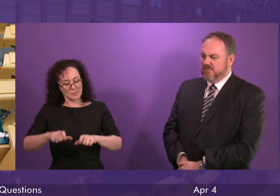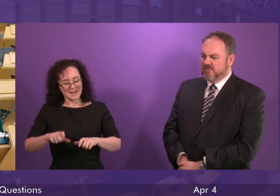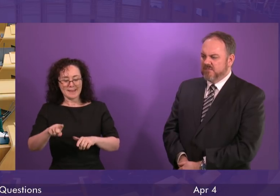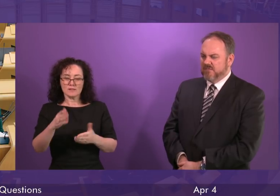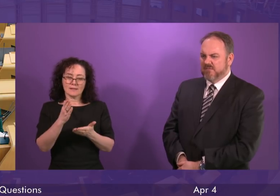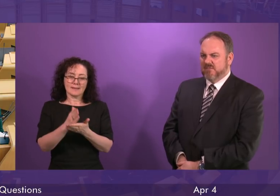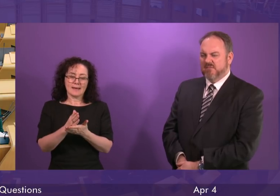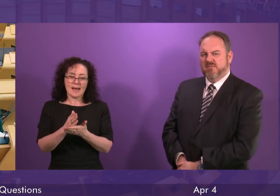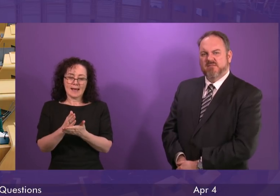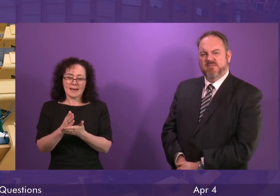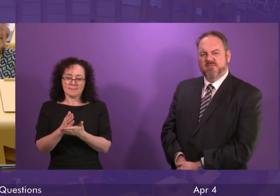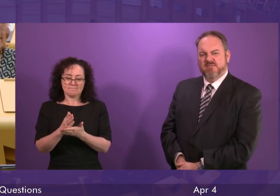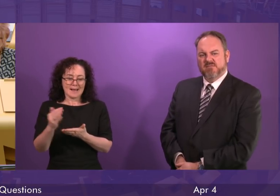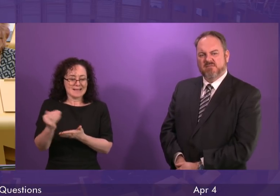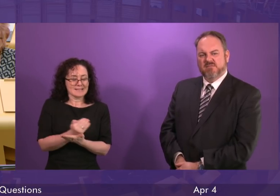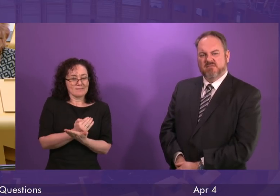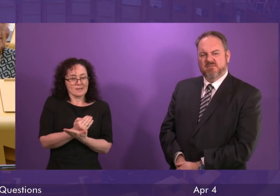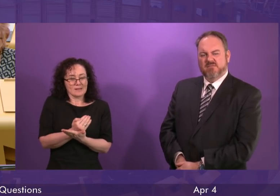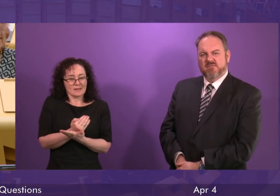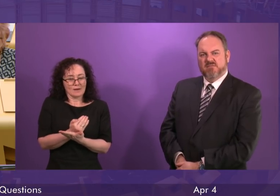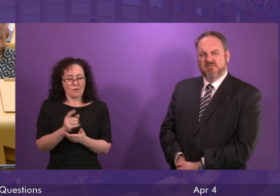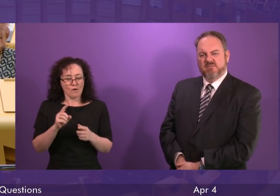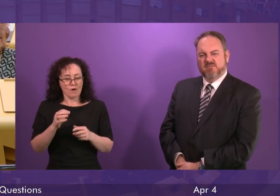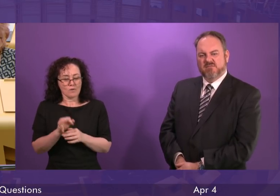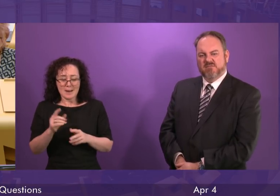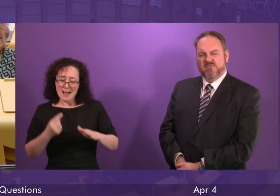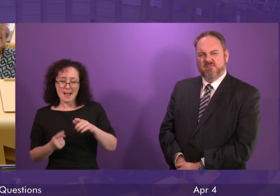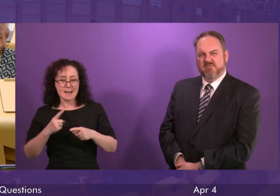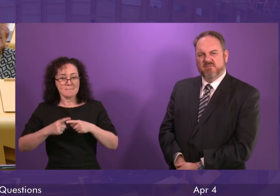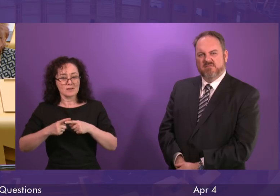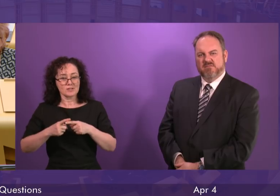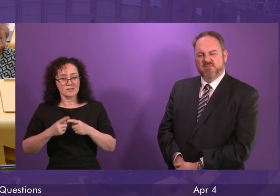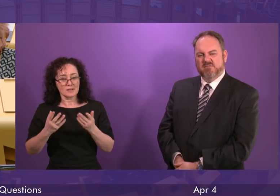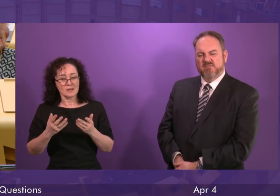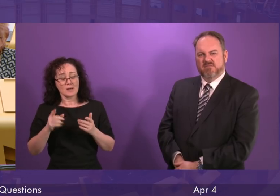safety net in emergencies. In “Ending Homelessness Together: High Level Action Plan”, we are